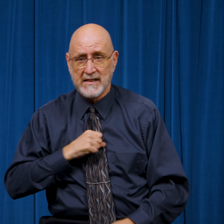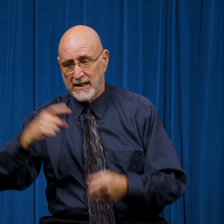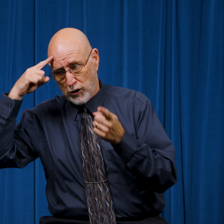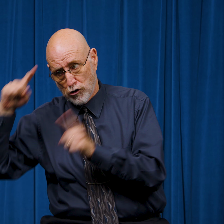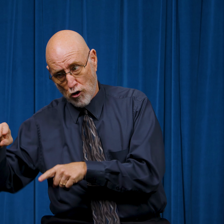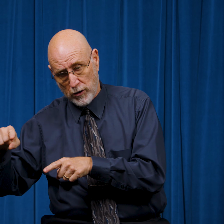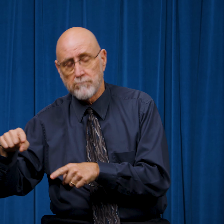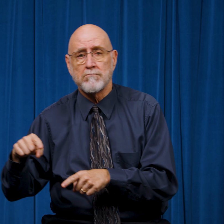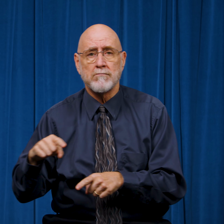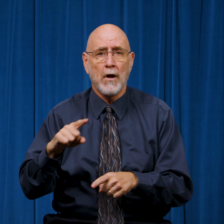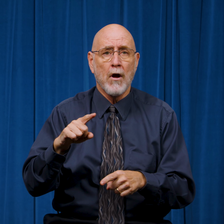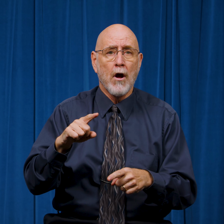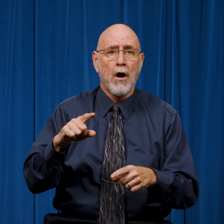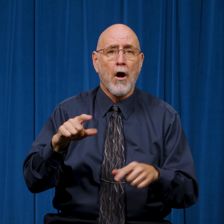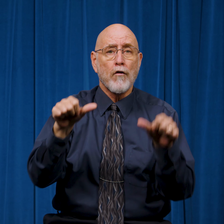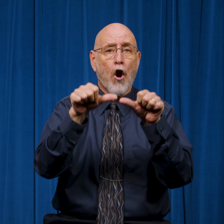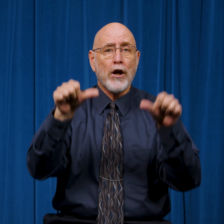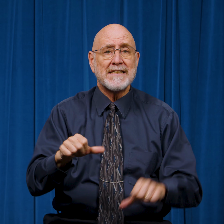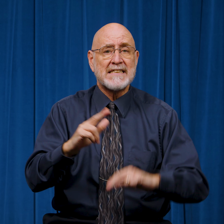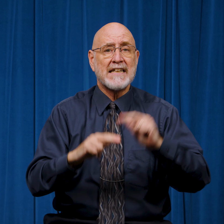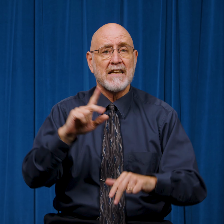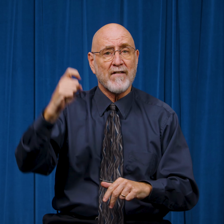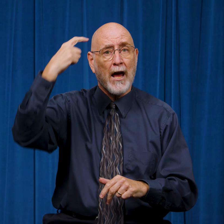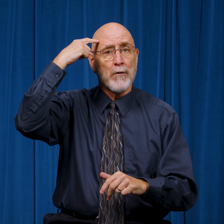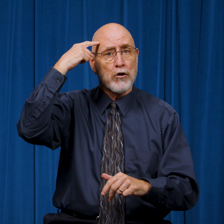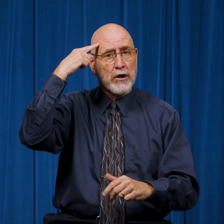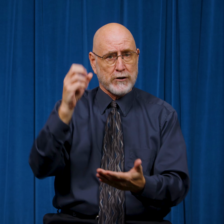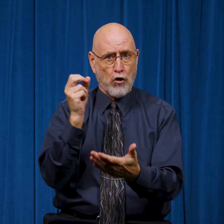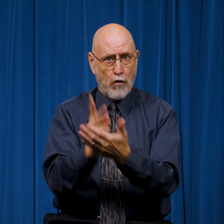That the Architect of the Capitol is hereby authorized and directed